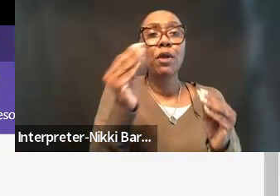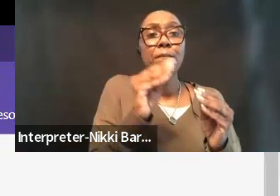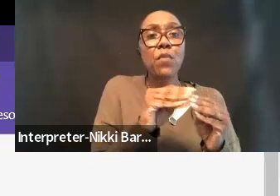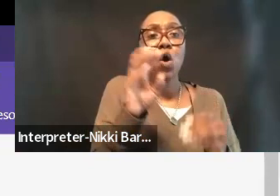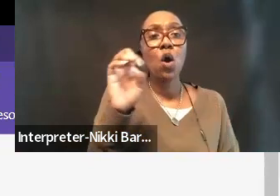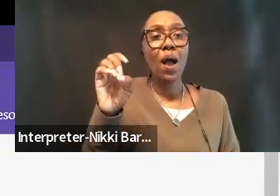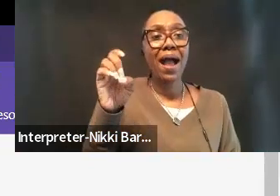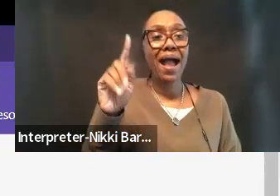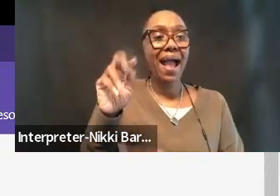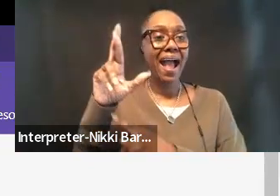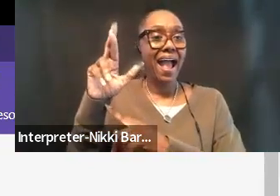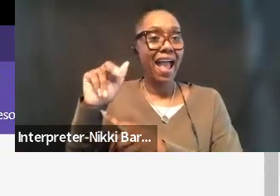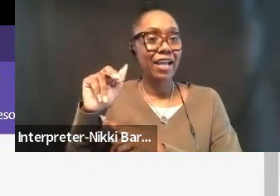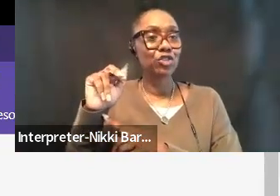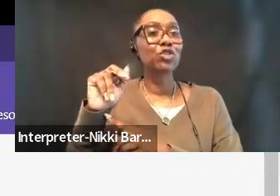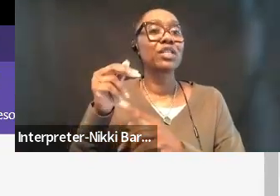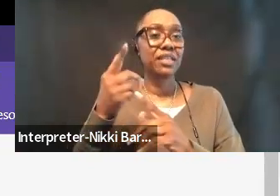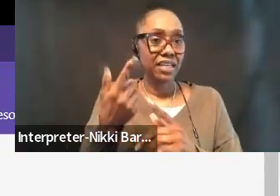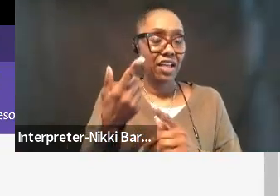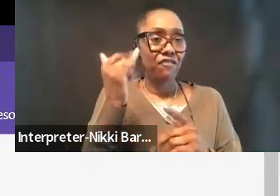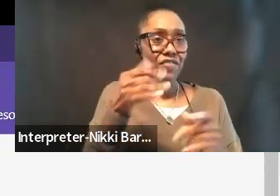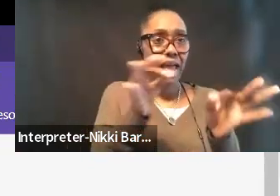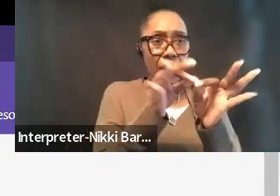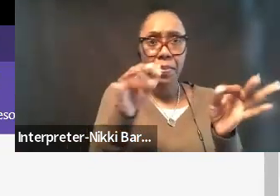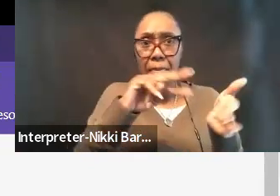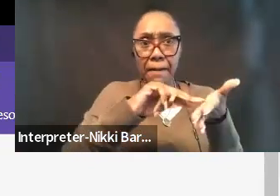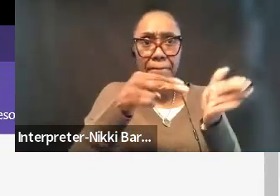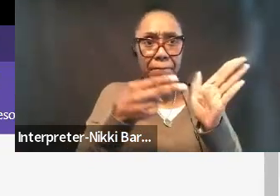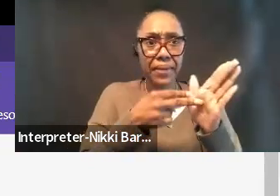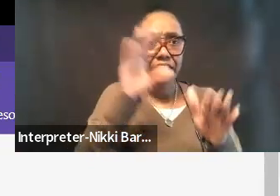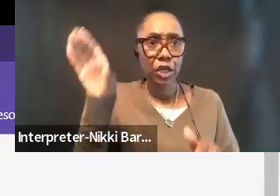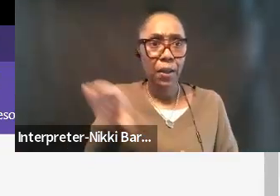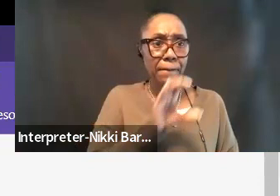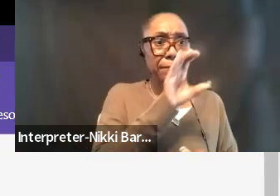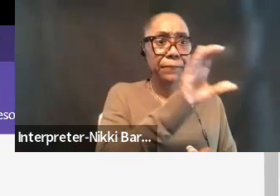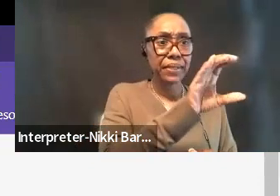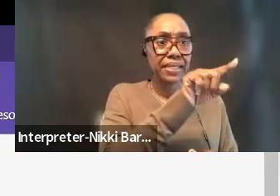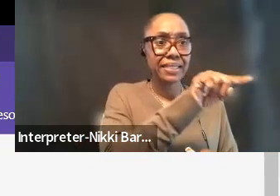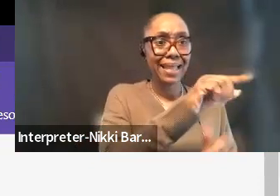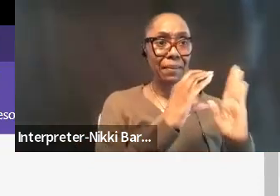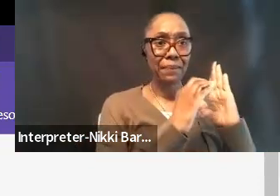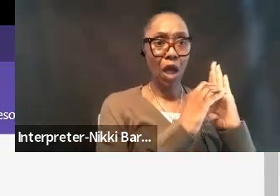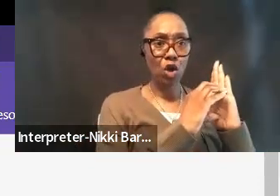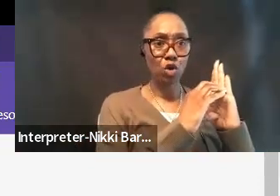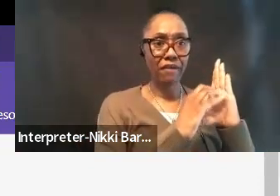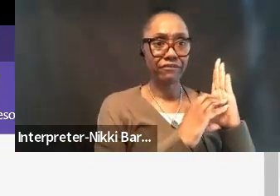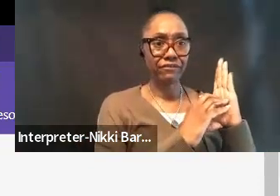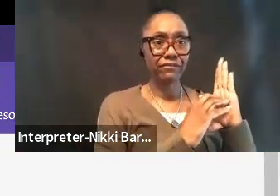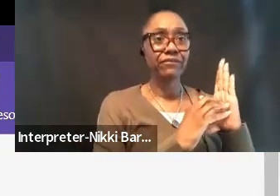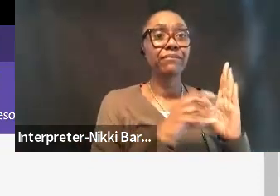Extra something by giving them that definition built into the paragraph. And again, it's, Rewertify.